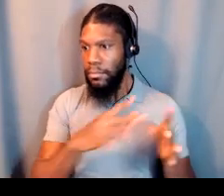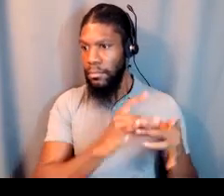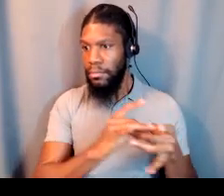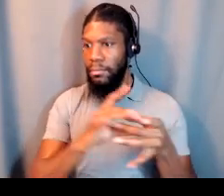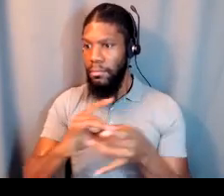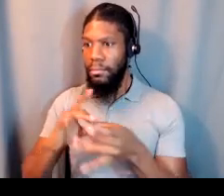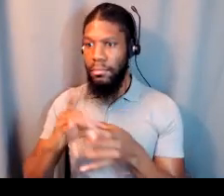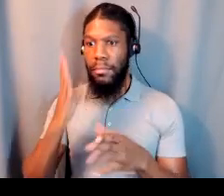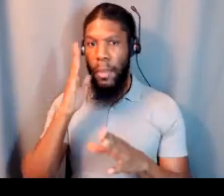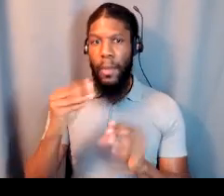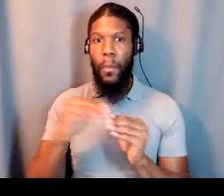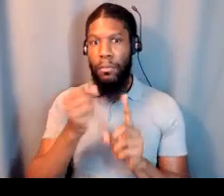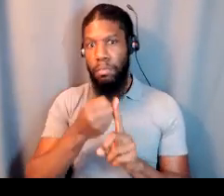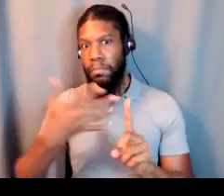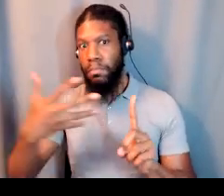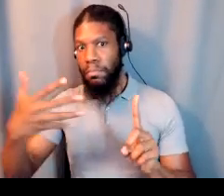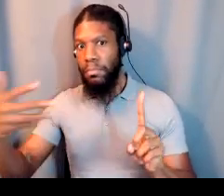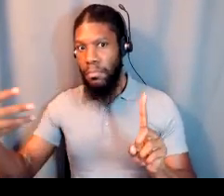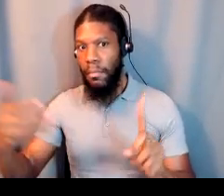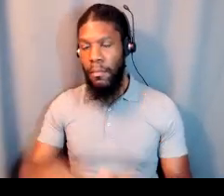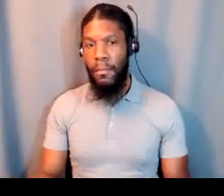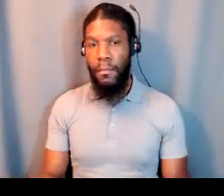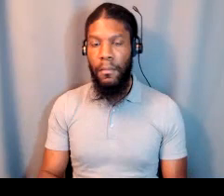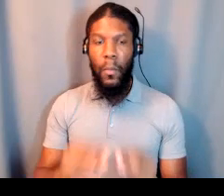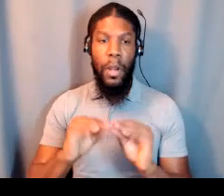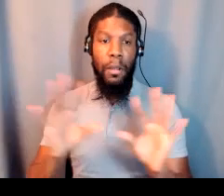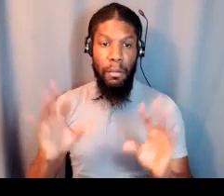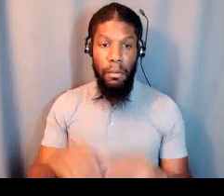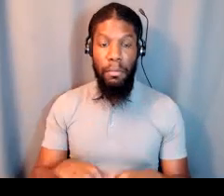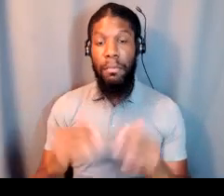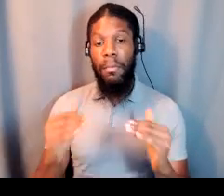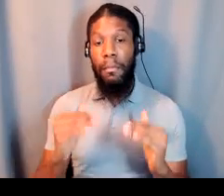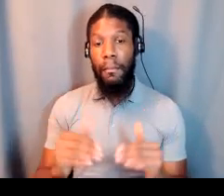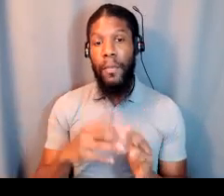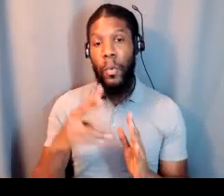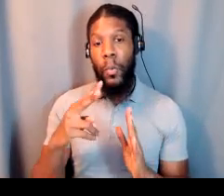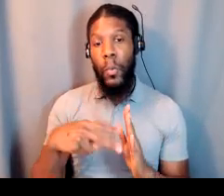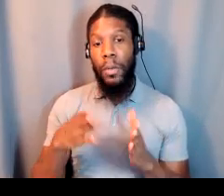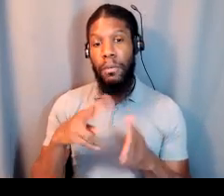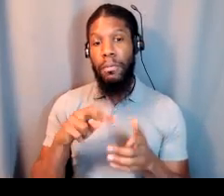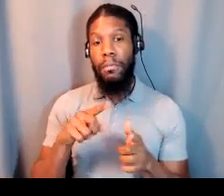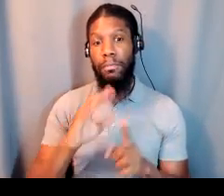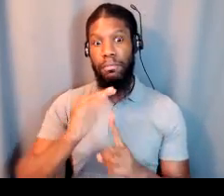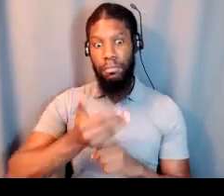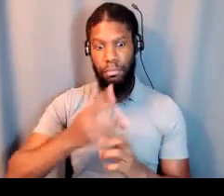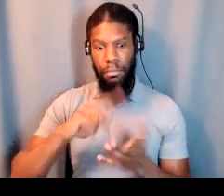Being a reader doesn t just mean being critical: it also means being curious and asking for more if more seems appropriate for the particular situation.